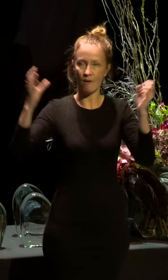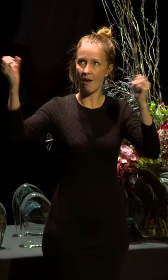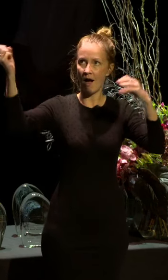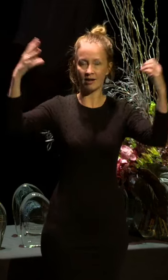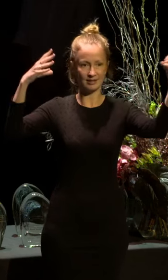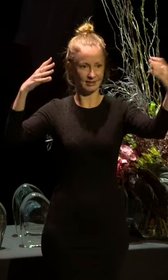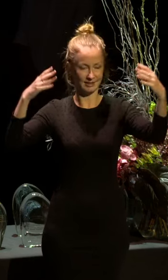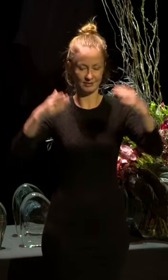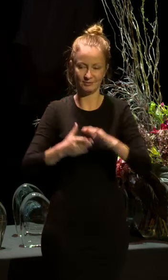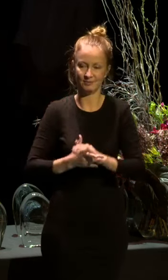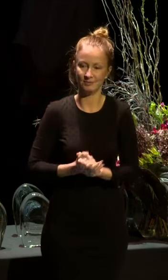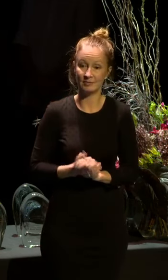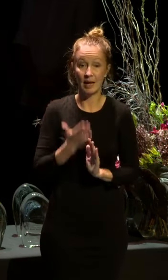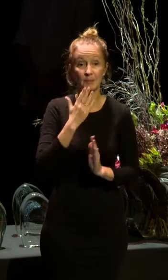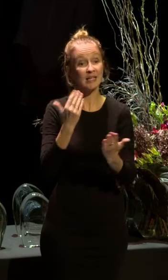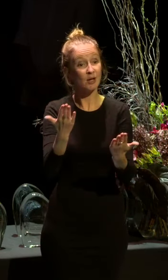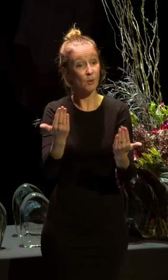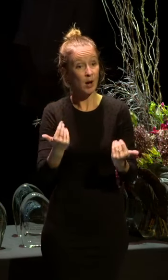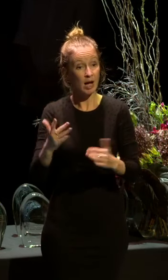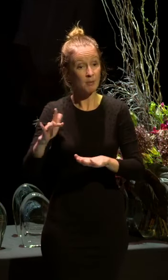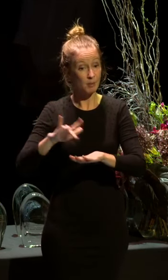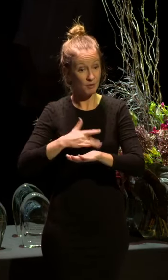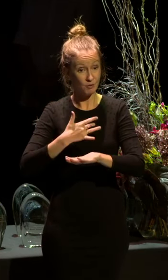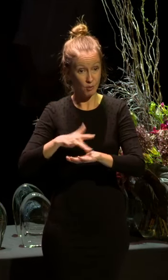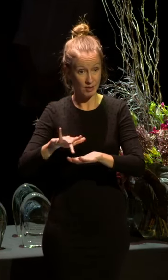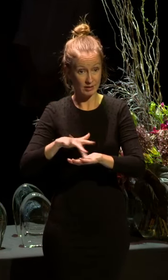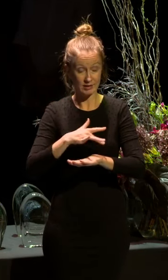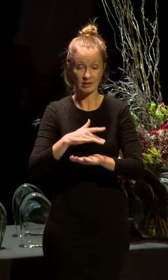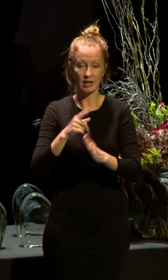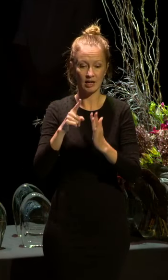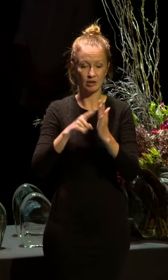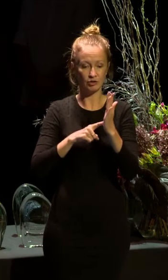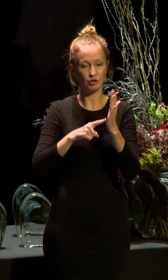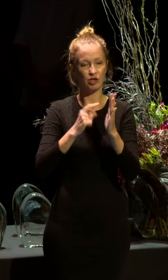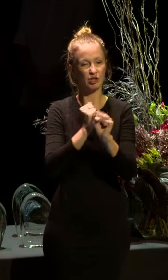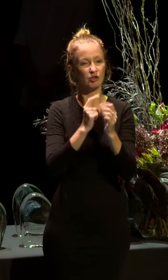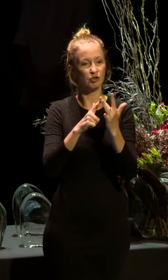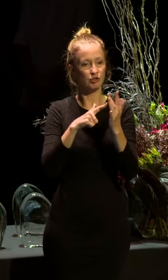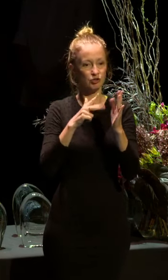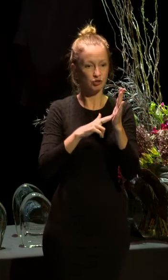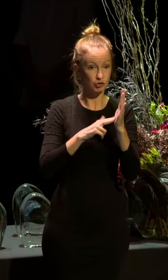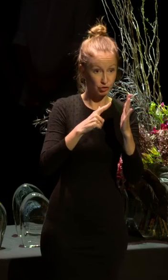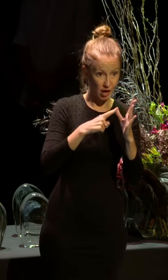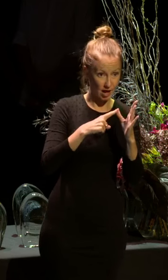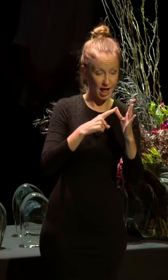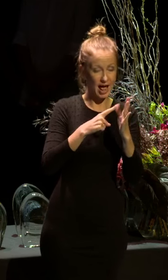Please welcome, to perform for us tonight, Restless dancers Jianna Georgiou and Alexis Luke .